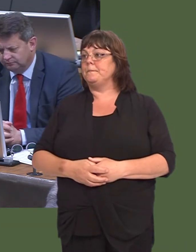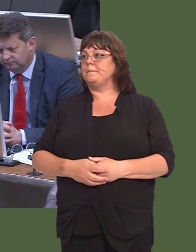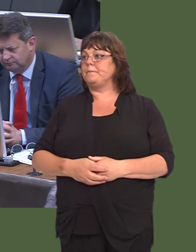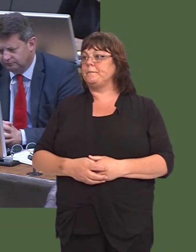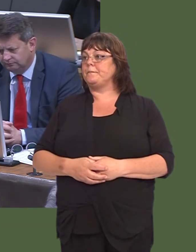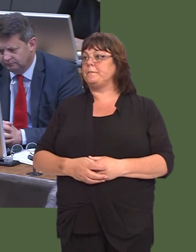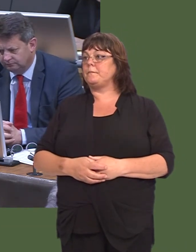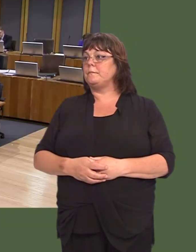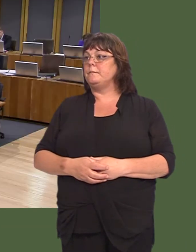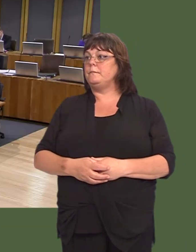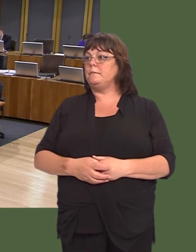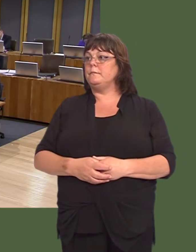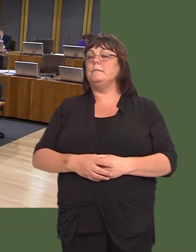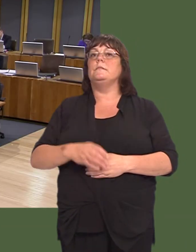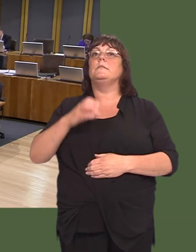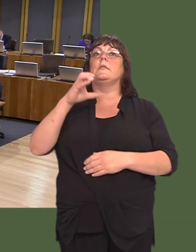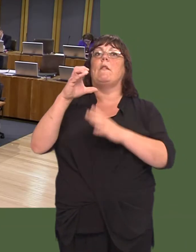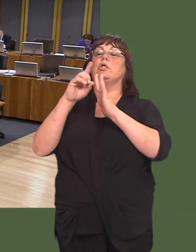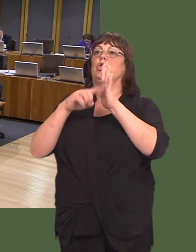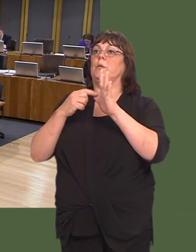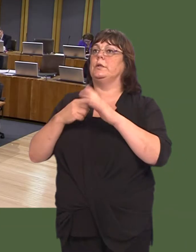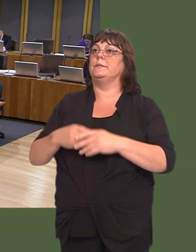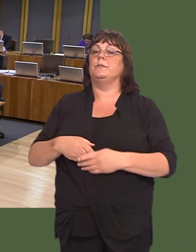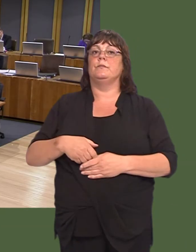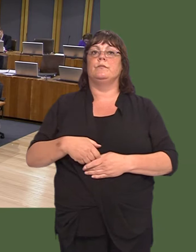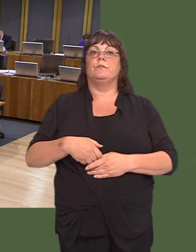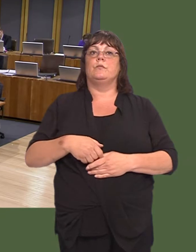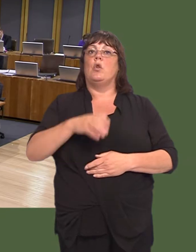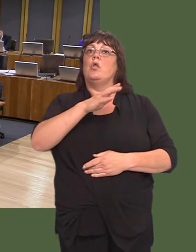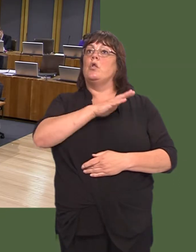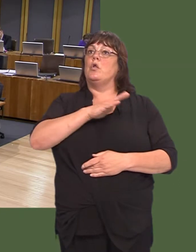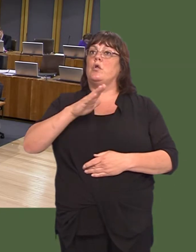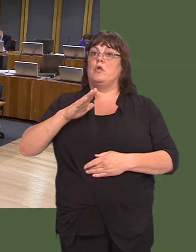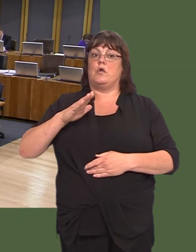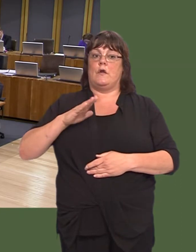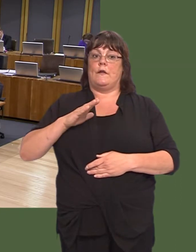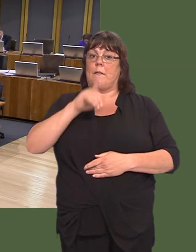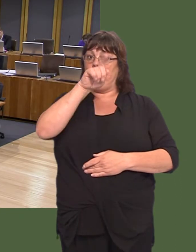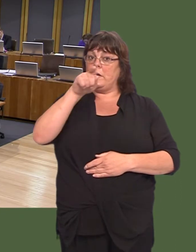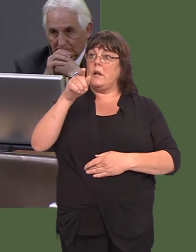Caroline Jones: First Minister, the children of service personnel who have been posted